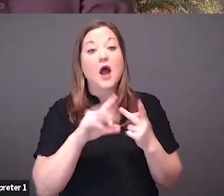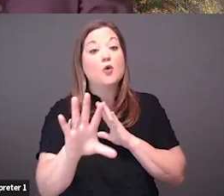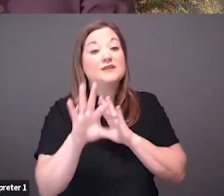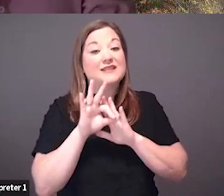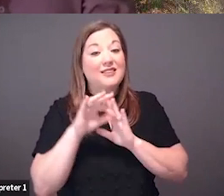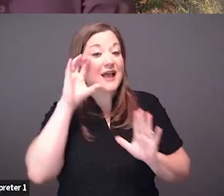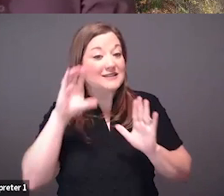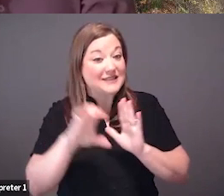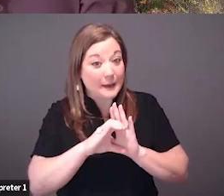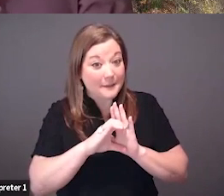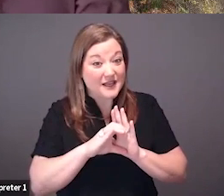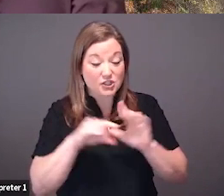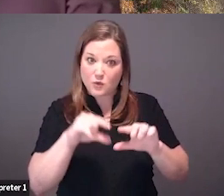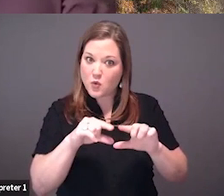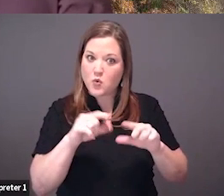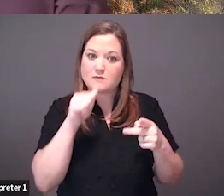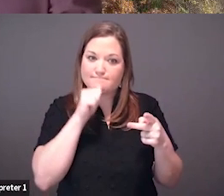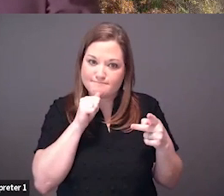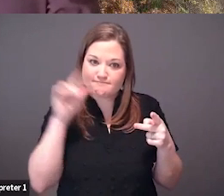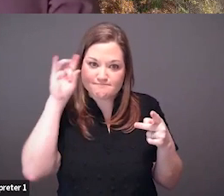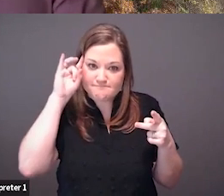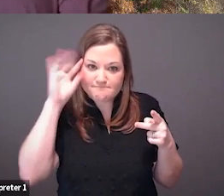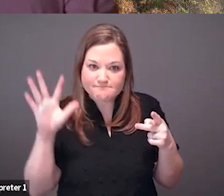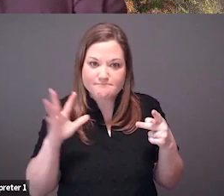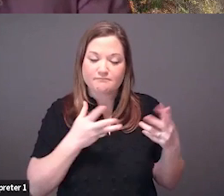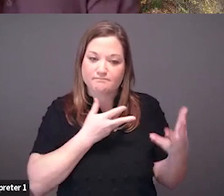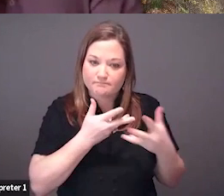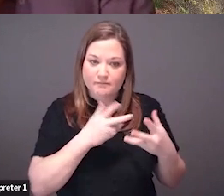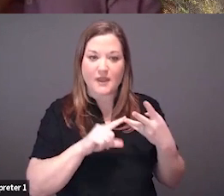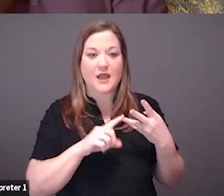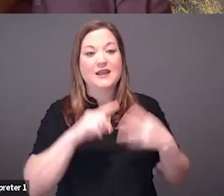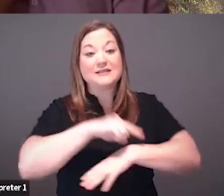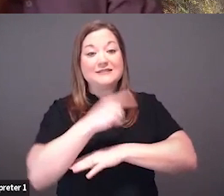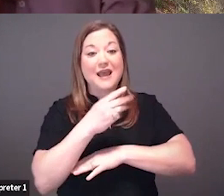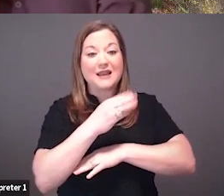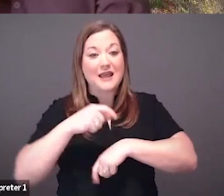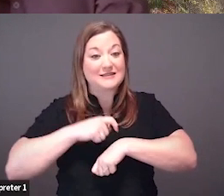that's been a bear to wrestle with, and our date-time field have been--